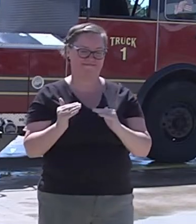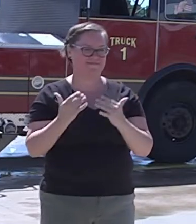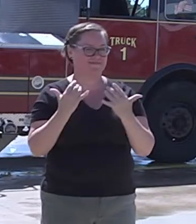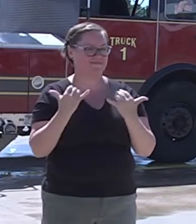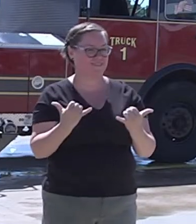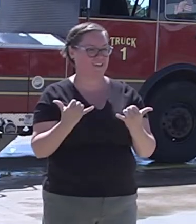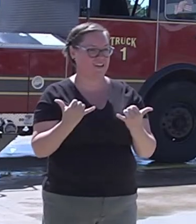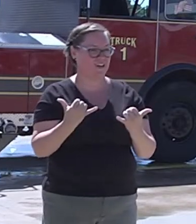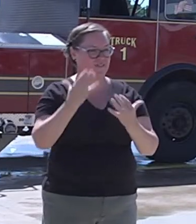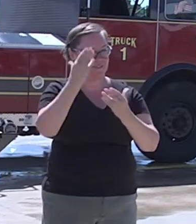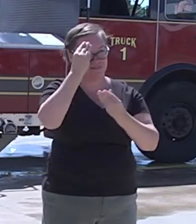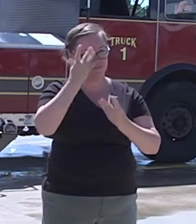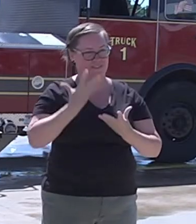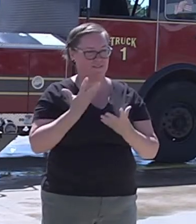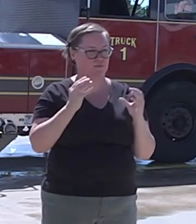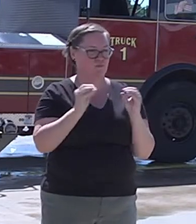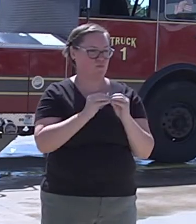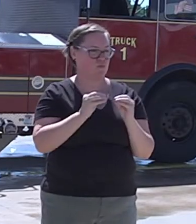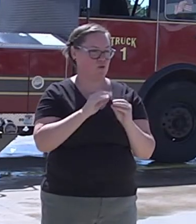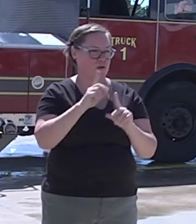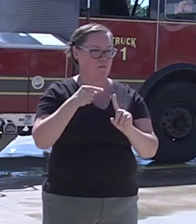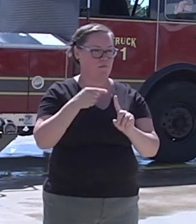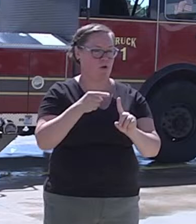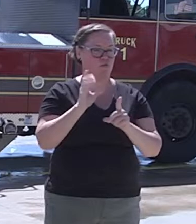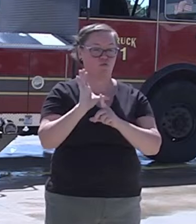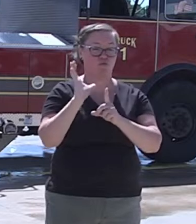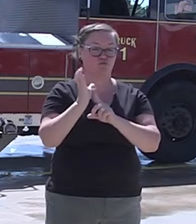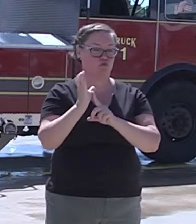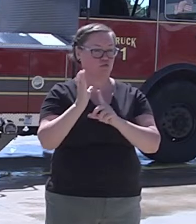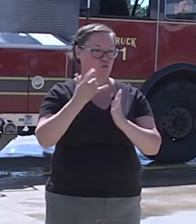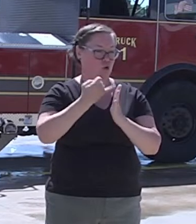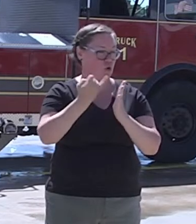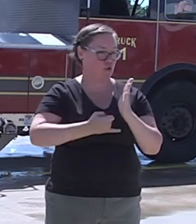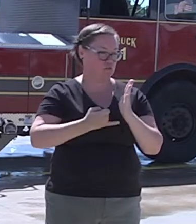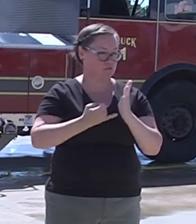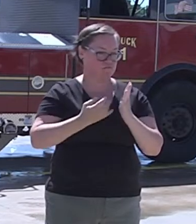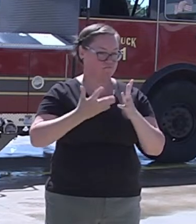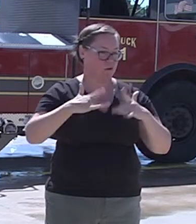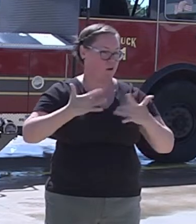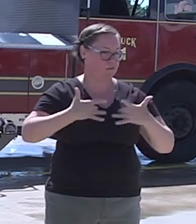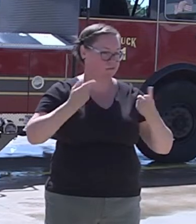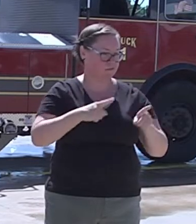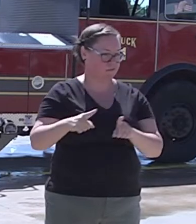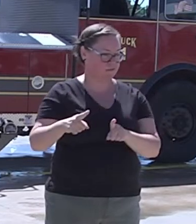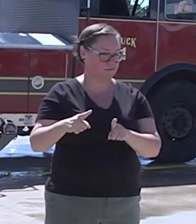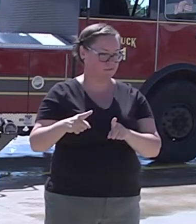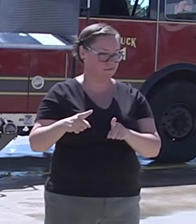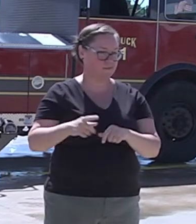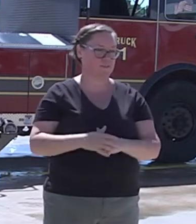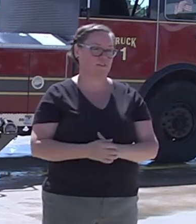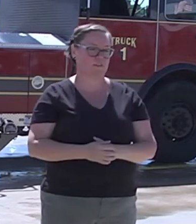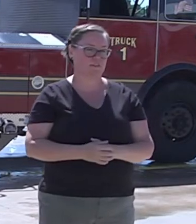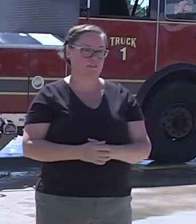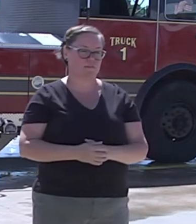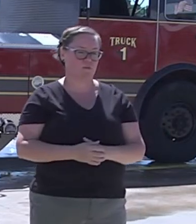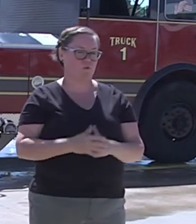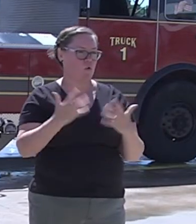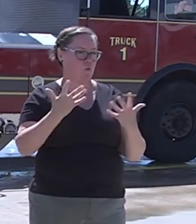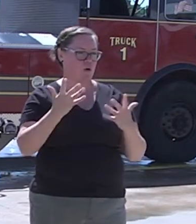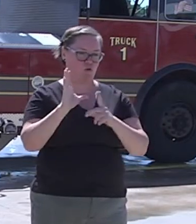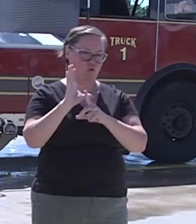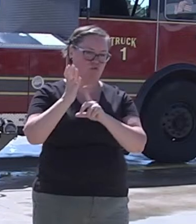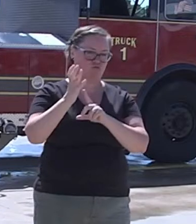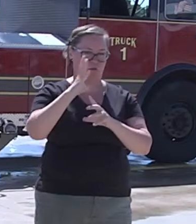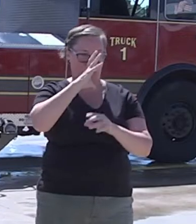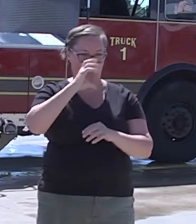um the cultural Arts activities that are happening the cultural attractions news is from Chester i